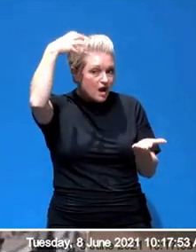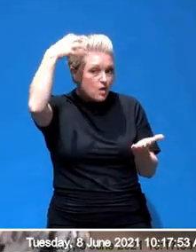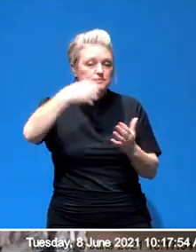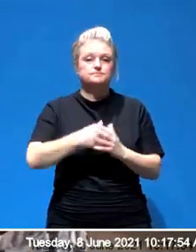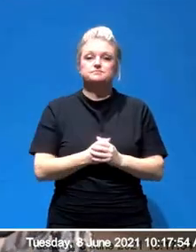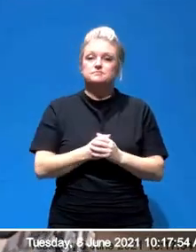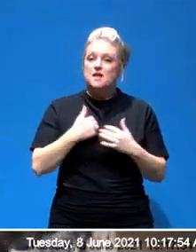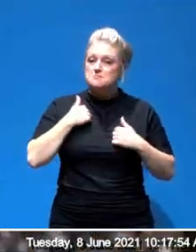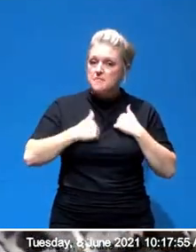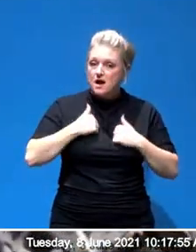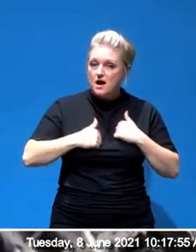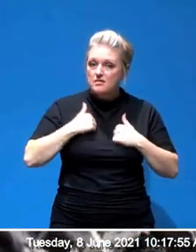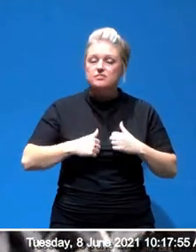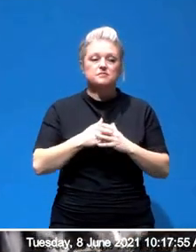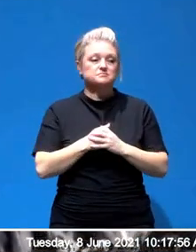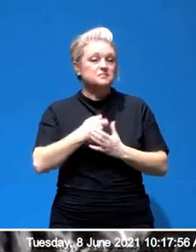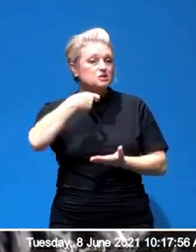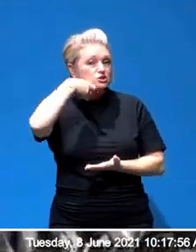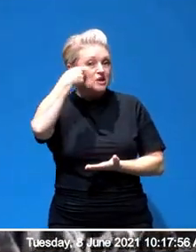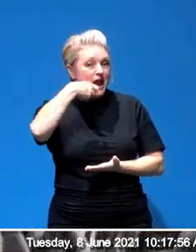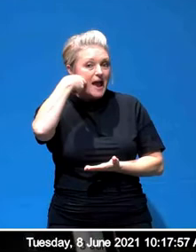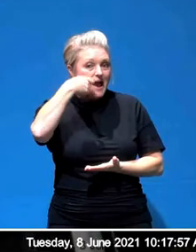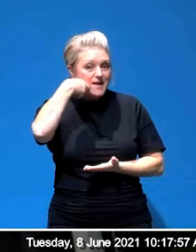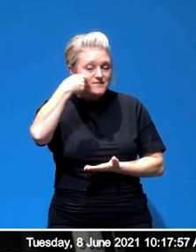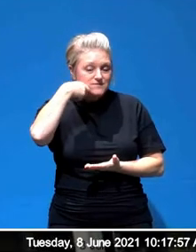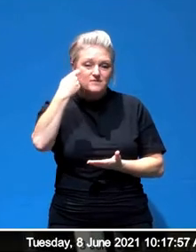He needs help with his shave because he can't get it exactly right.